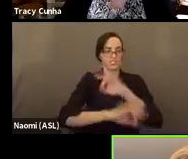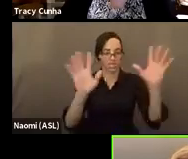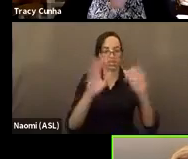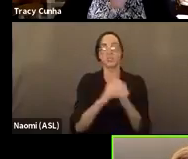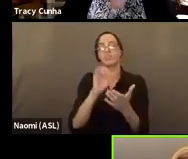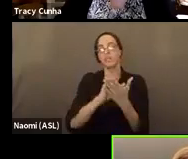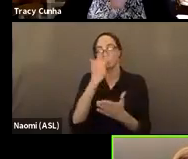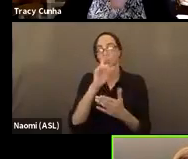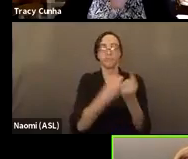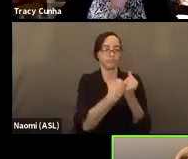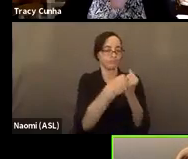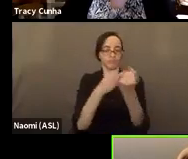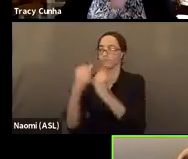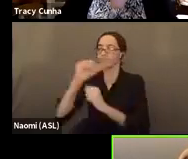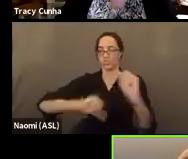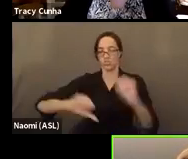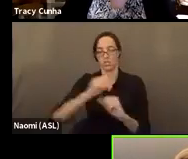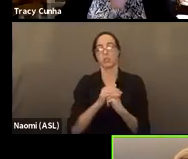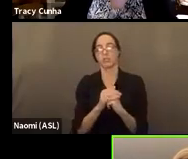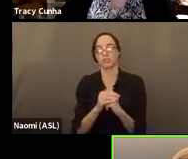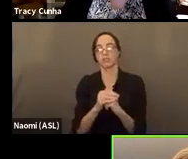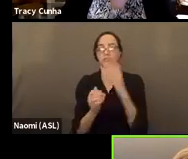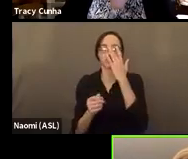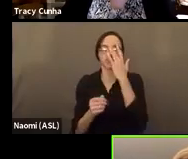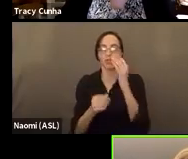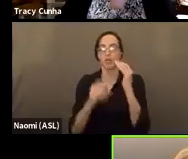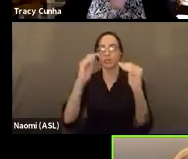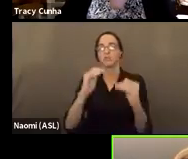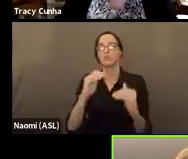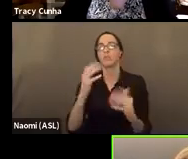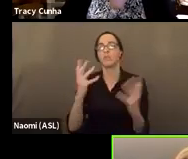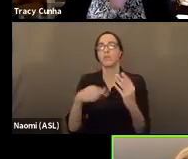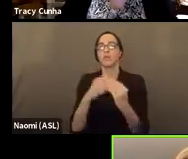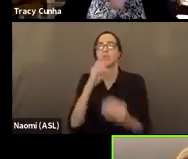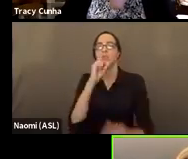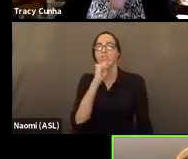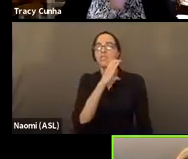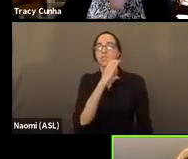um what about seniors that this is more of a general question and so any of you can